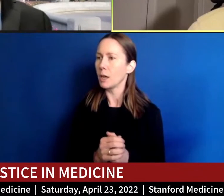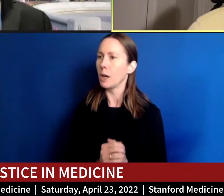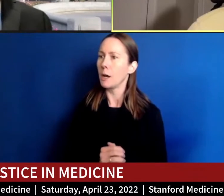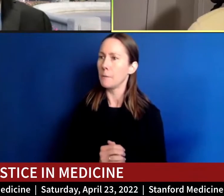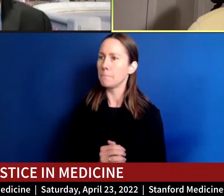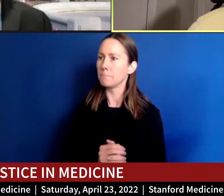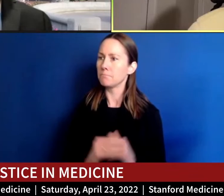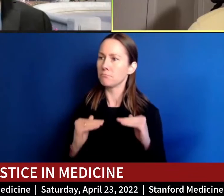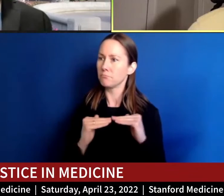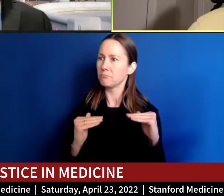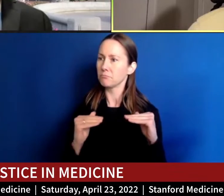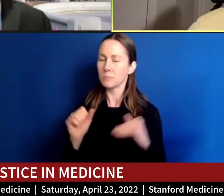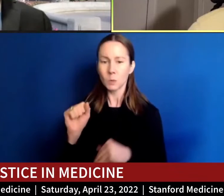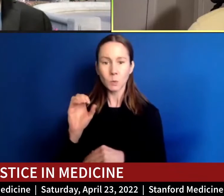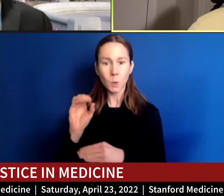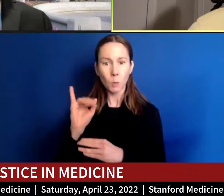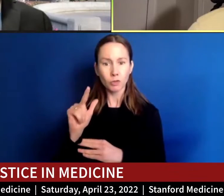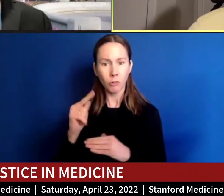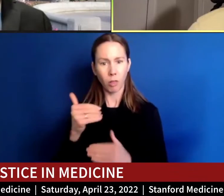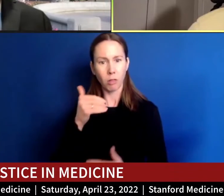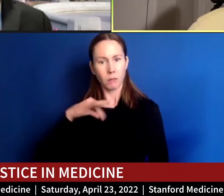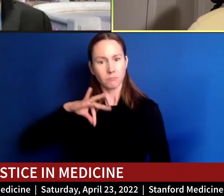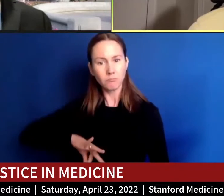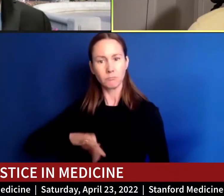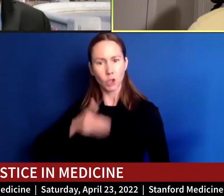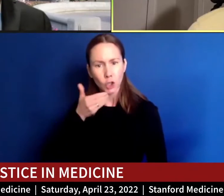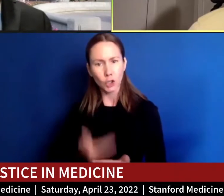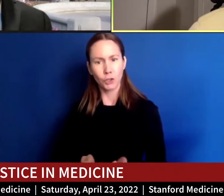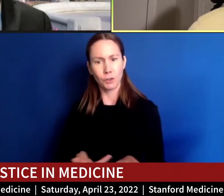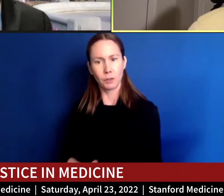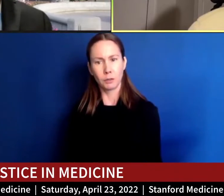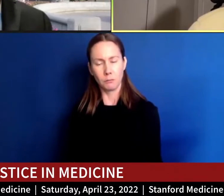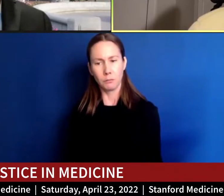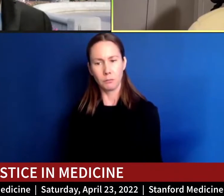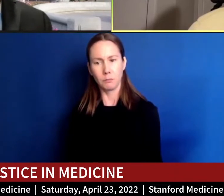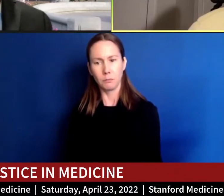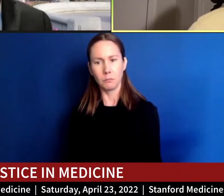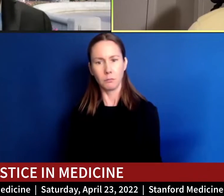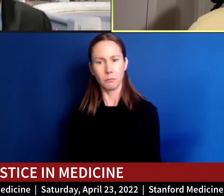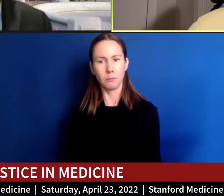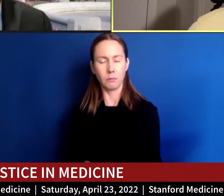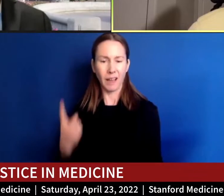social good. You know, I think that really will go a long way that is—in